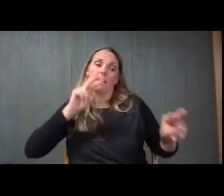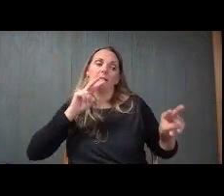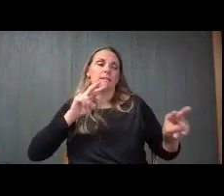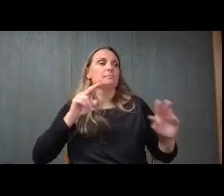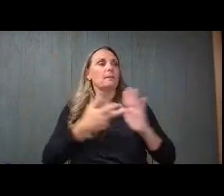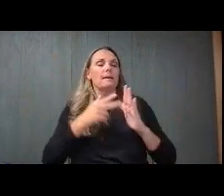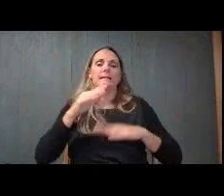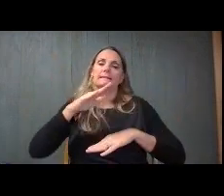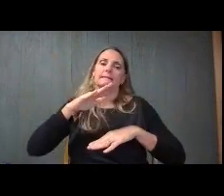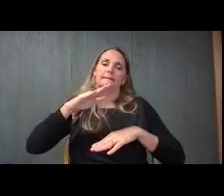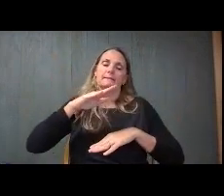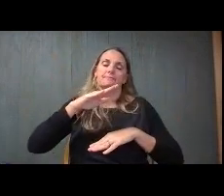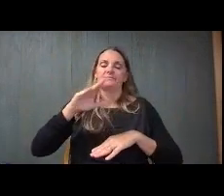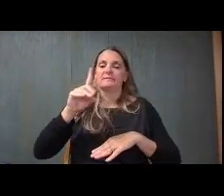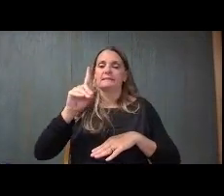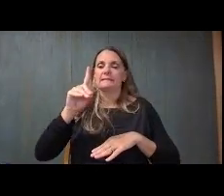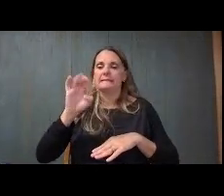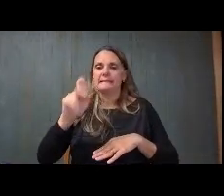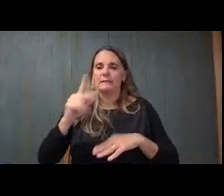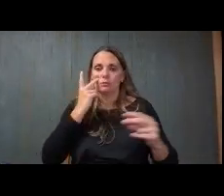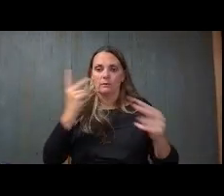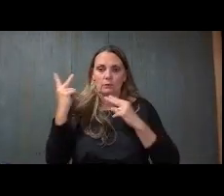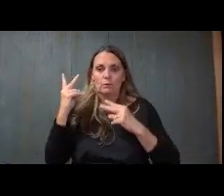and on site visits.